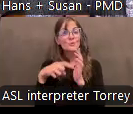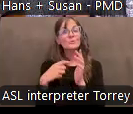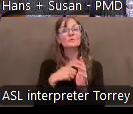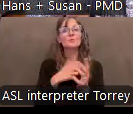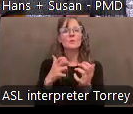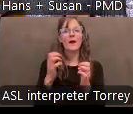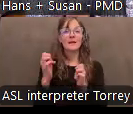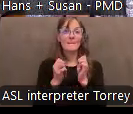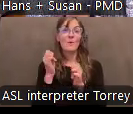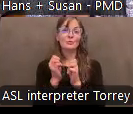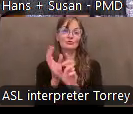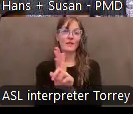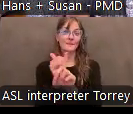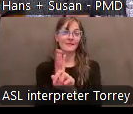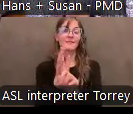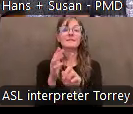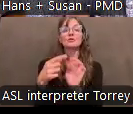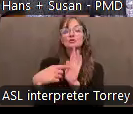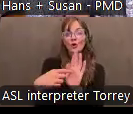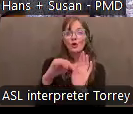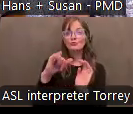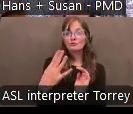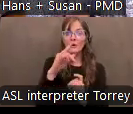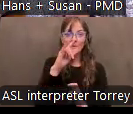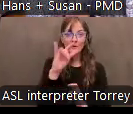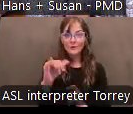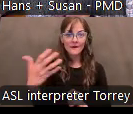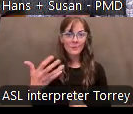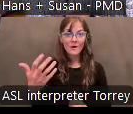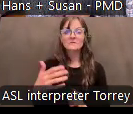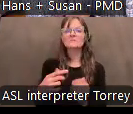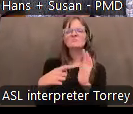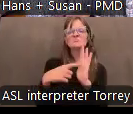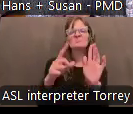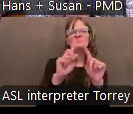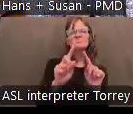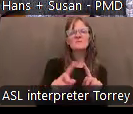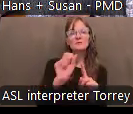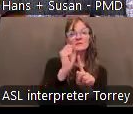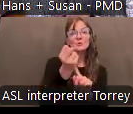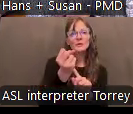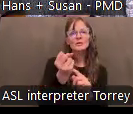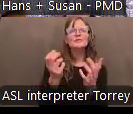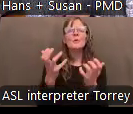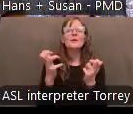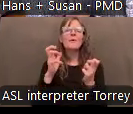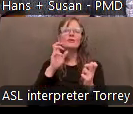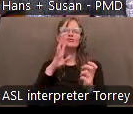show different situations, have soundbites from people who are living this life as a caregiver,